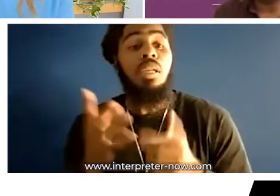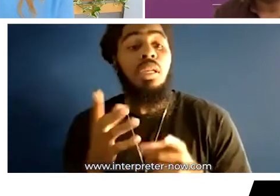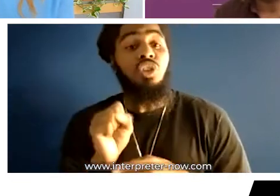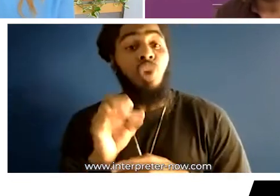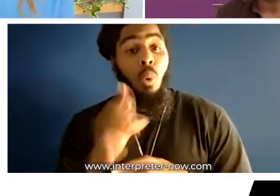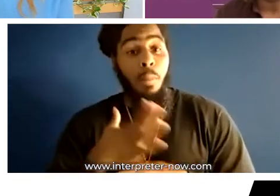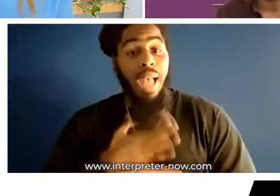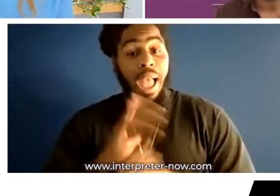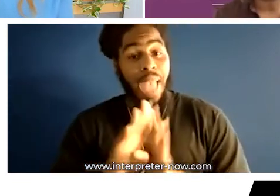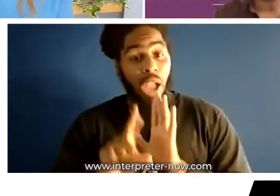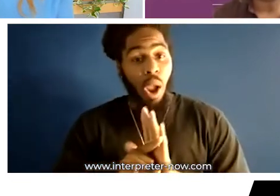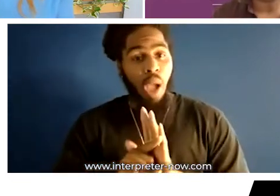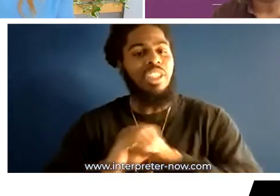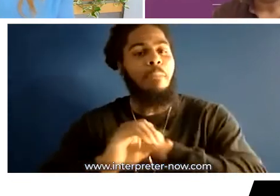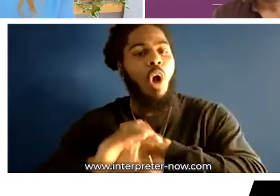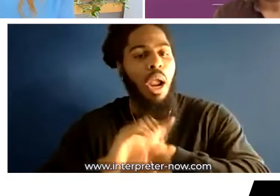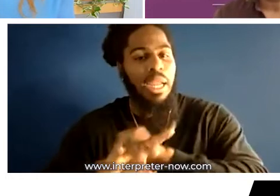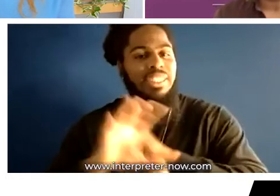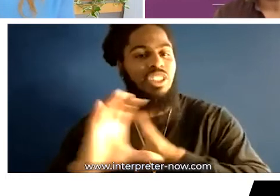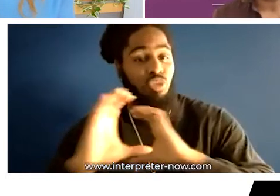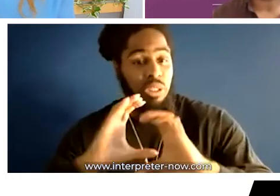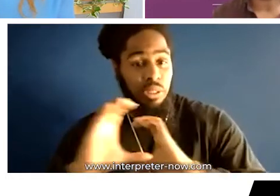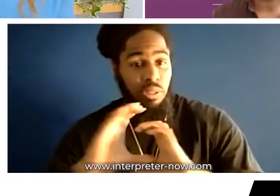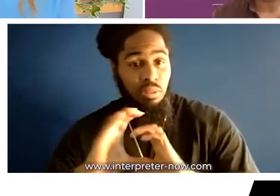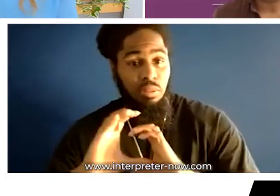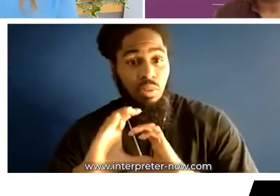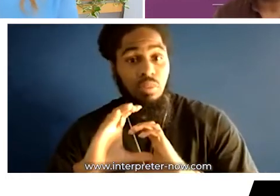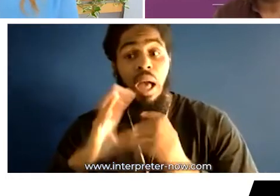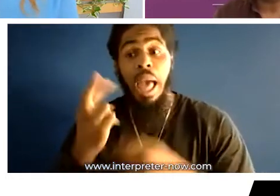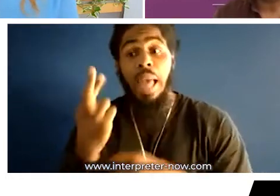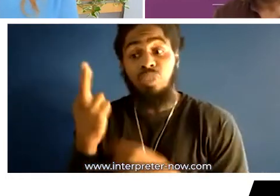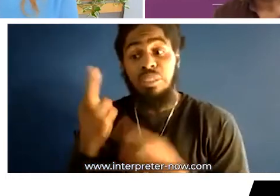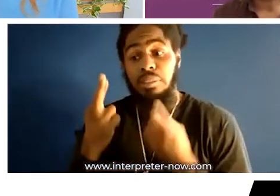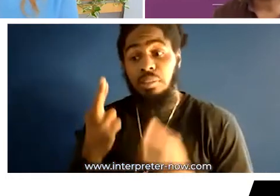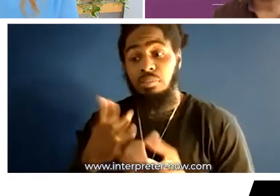I find that those skill sets find its way into the work I do from a DEI perspective